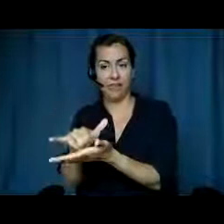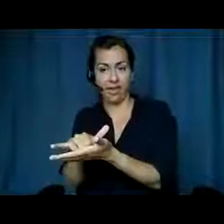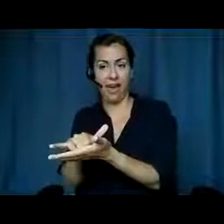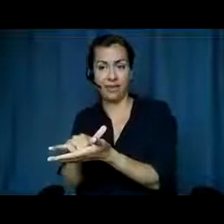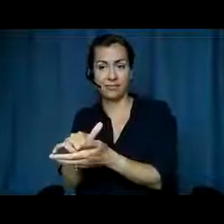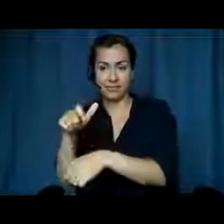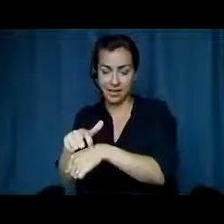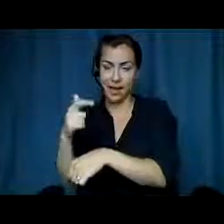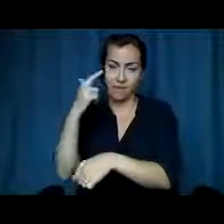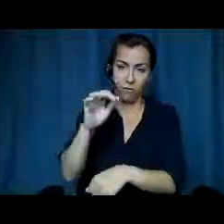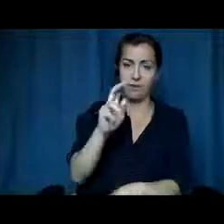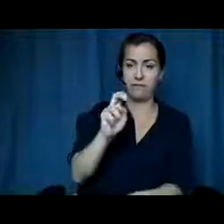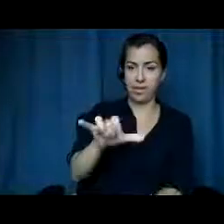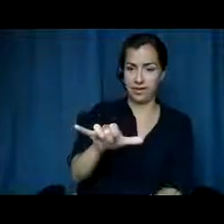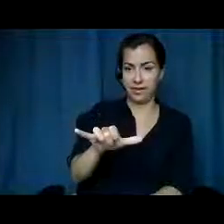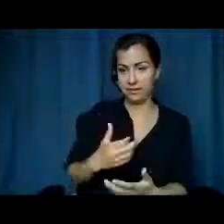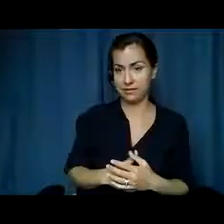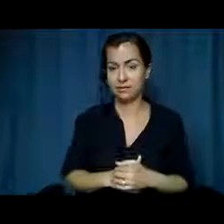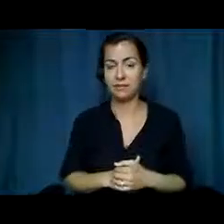poor, are supposed to register people so the